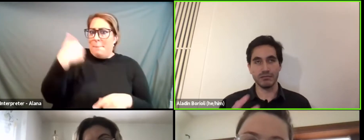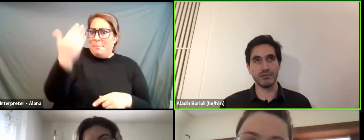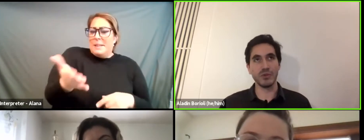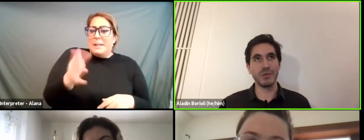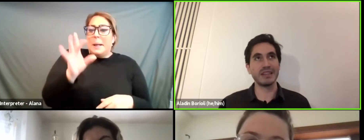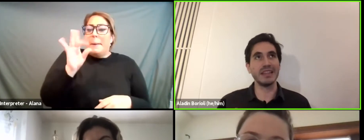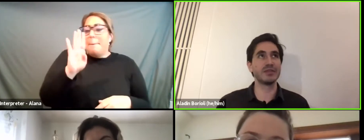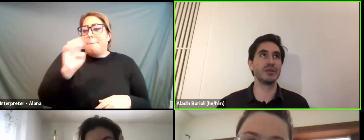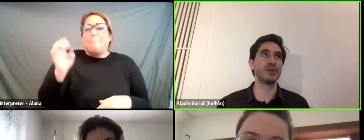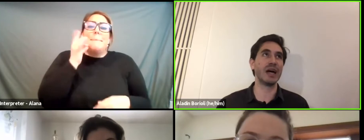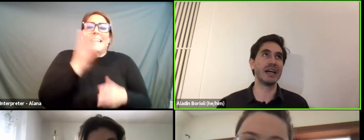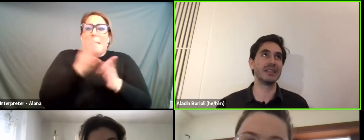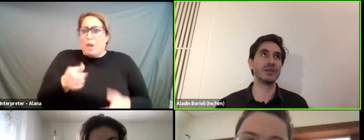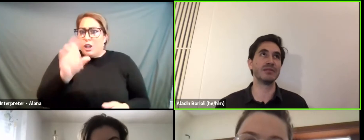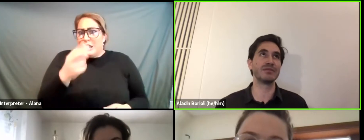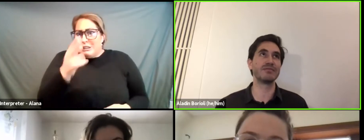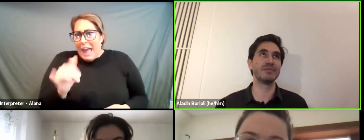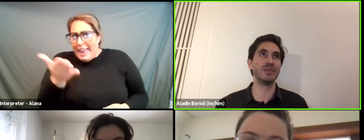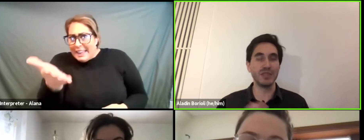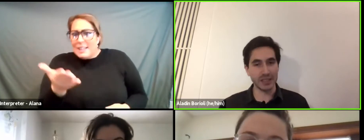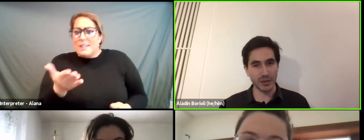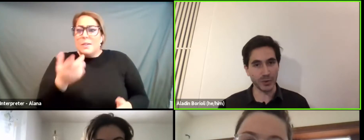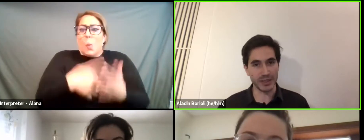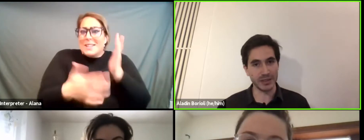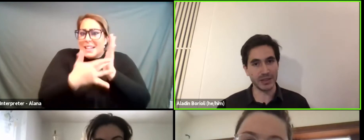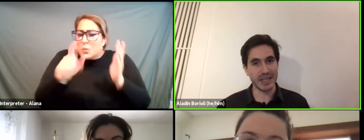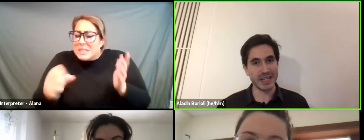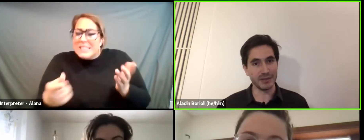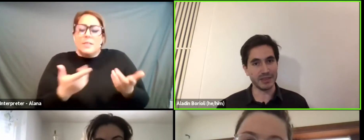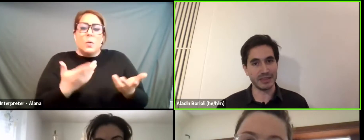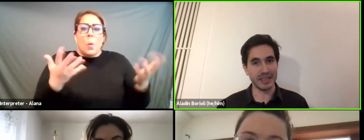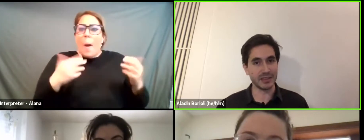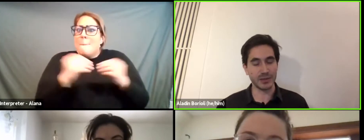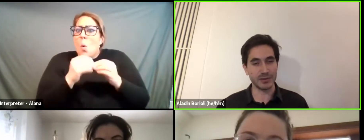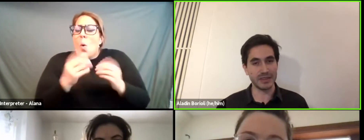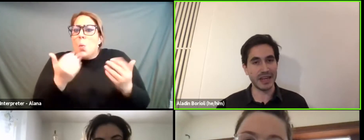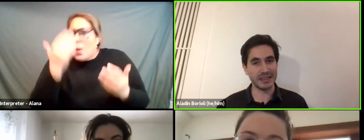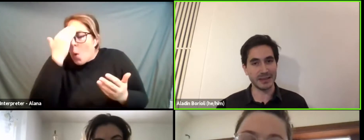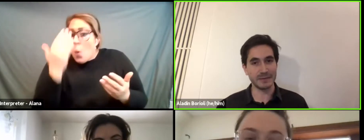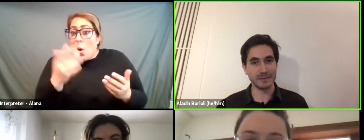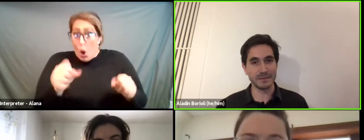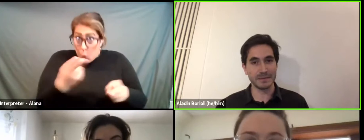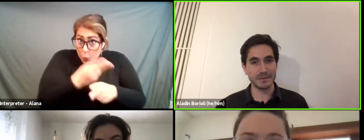would make sense for you to add or if you're using already any of this sensor or this data.